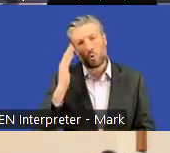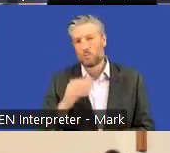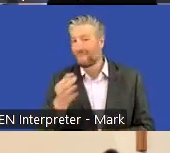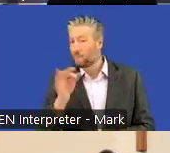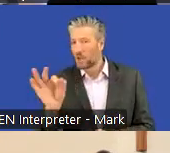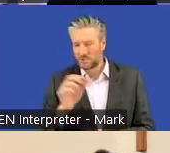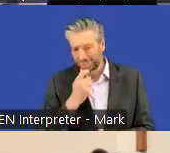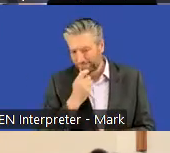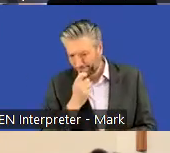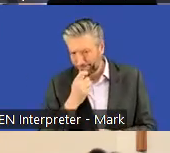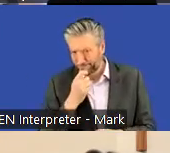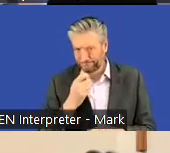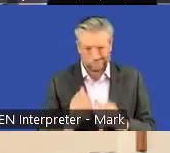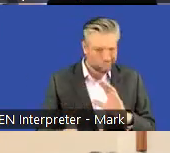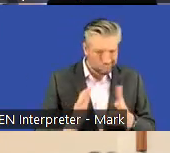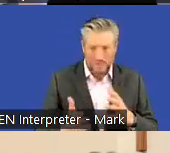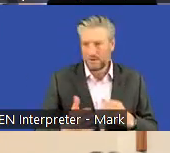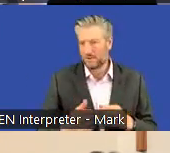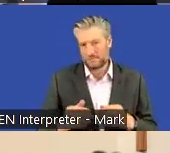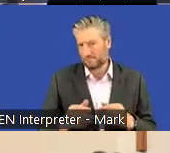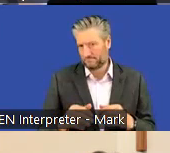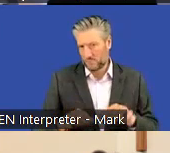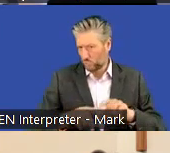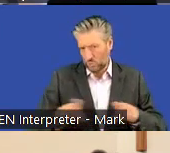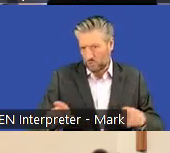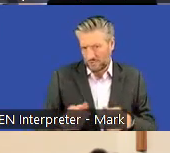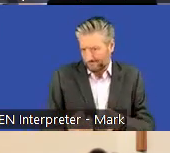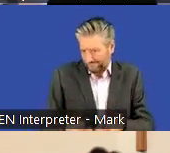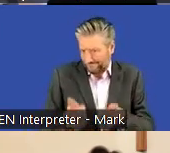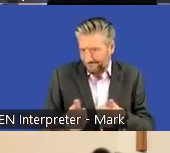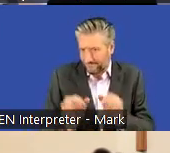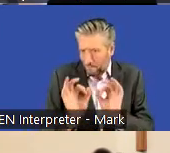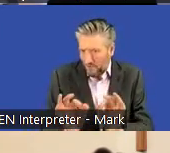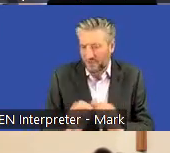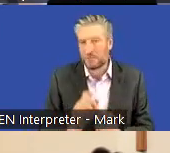As with many other countries, I hope the EU initiatives are supporting you and making